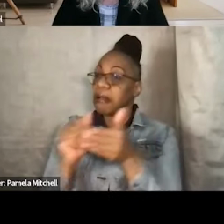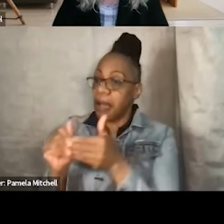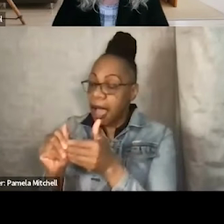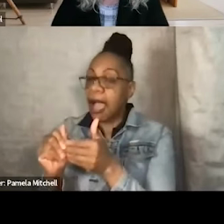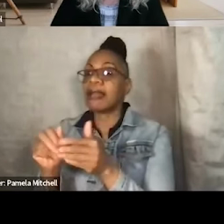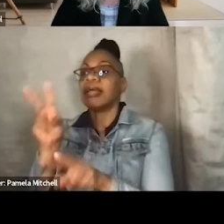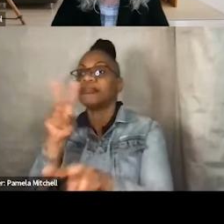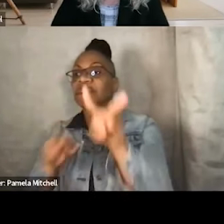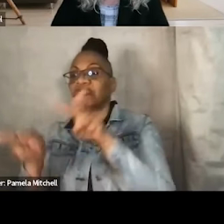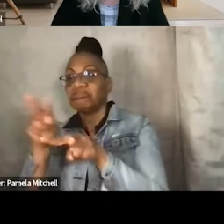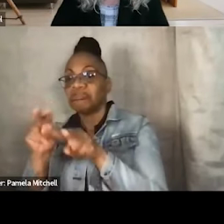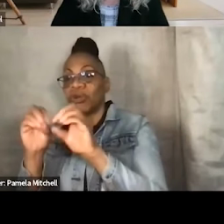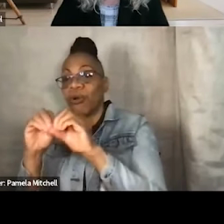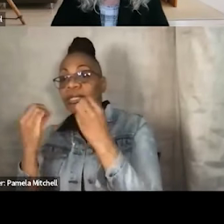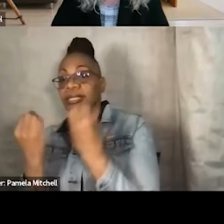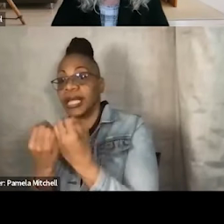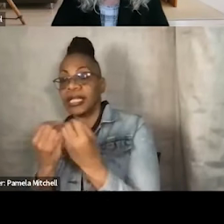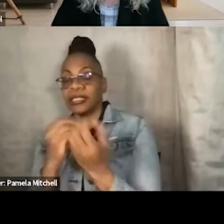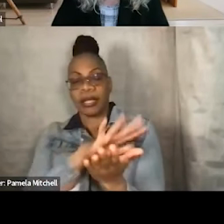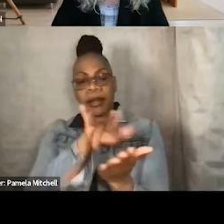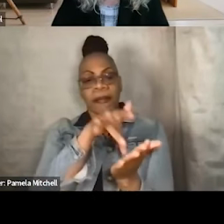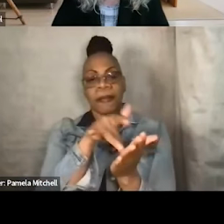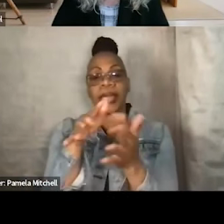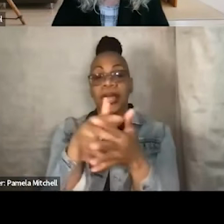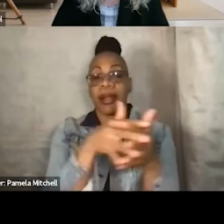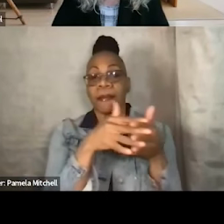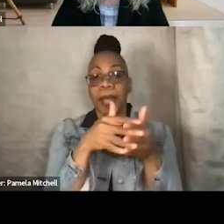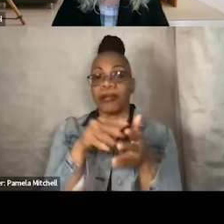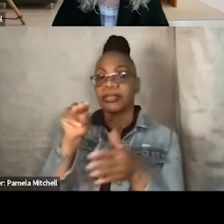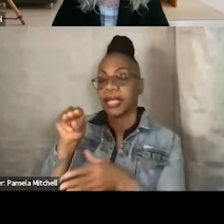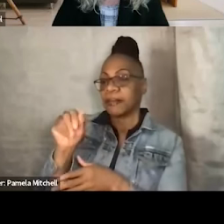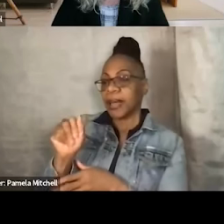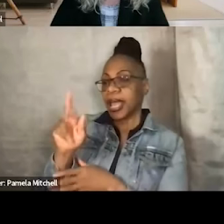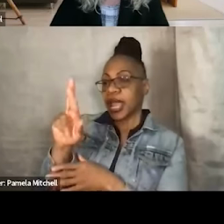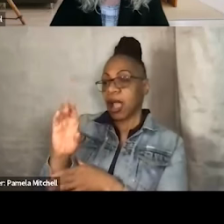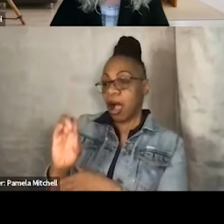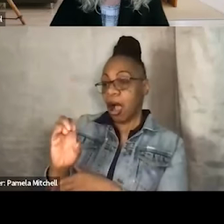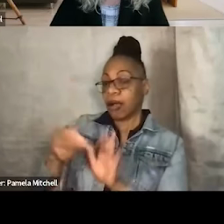And then Mid-America Regional Council, or MARC, as we call ourselves, is a council of governments.